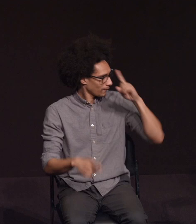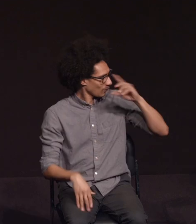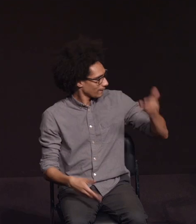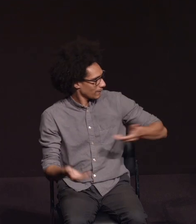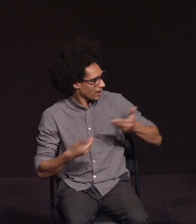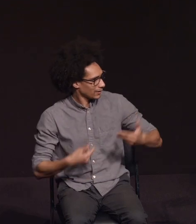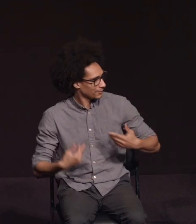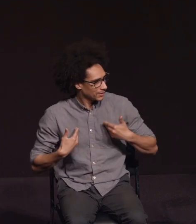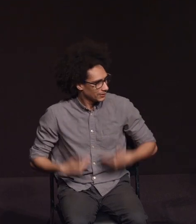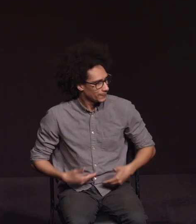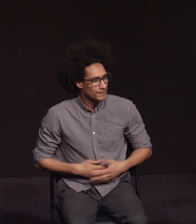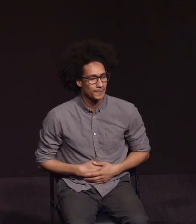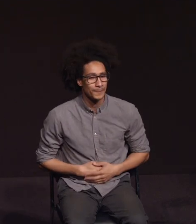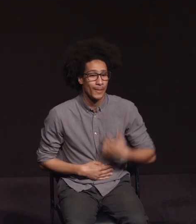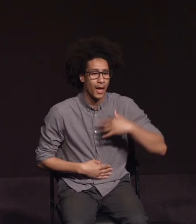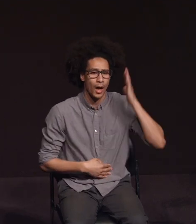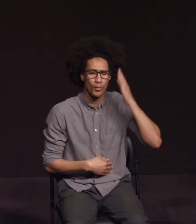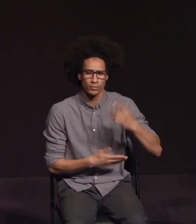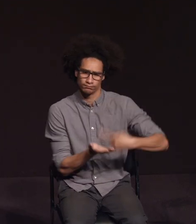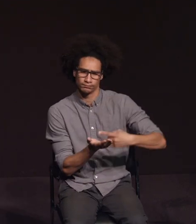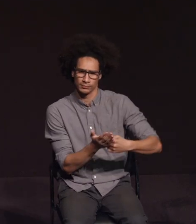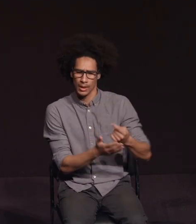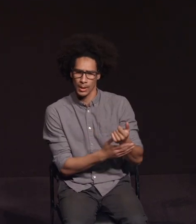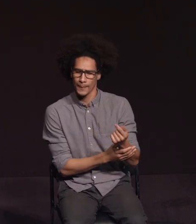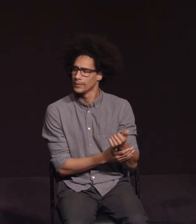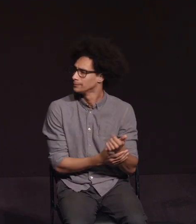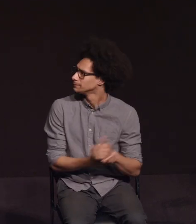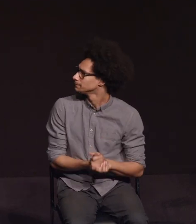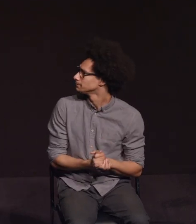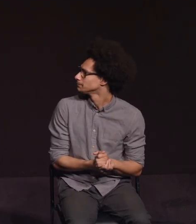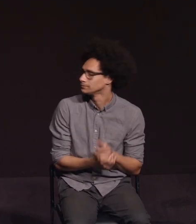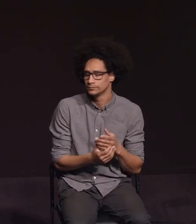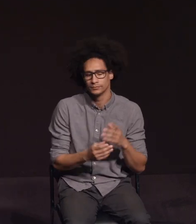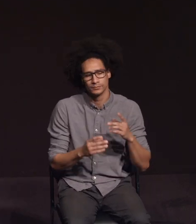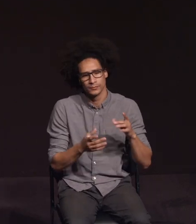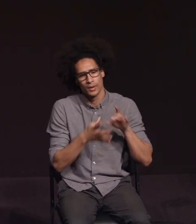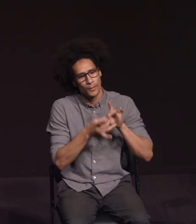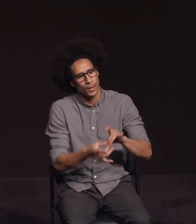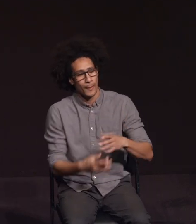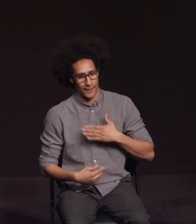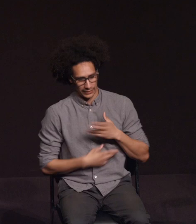I'm going to talk a little bit, you know, about my history and